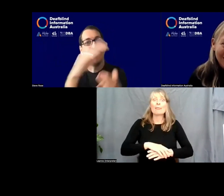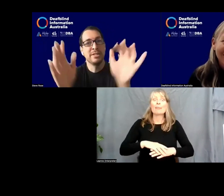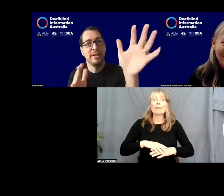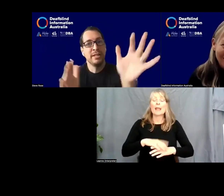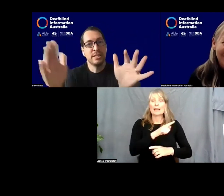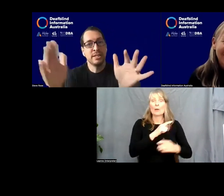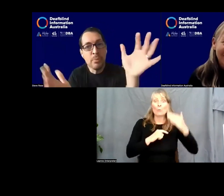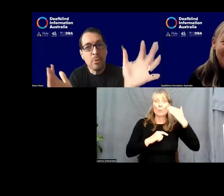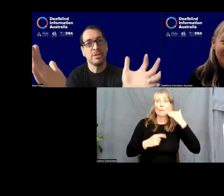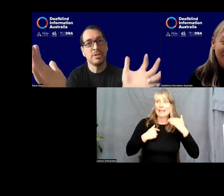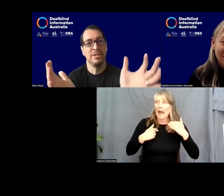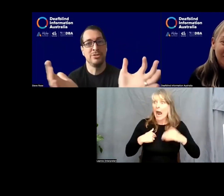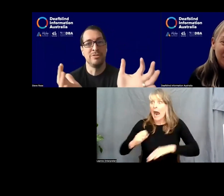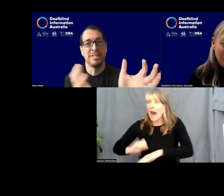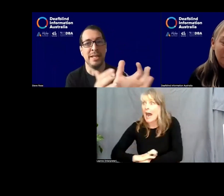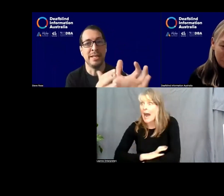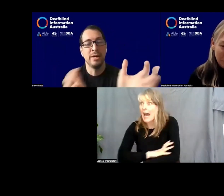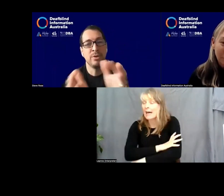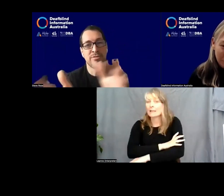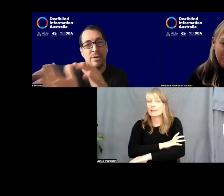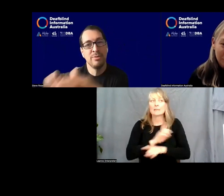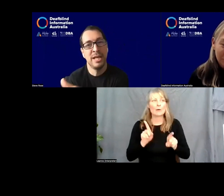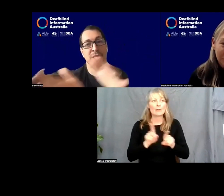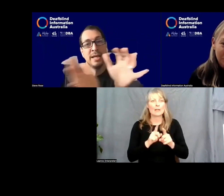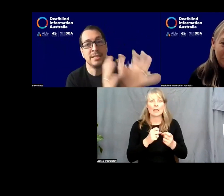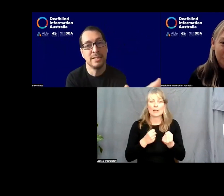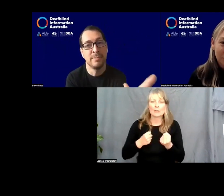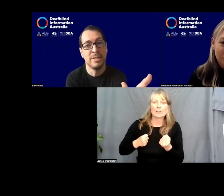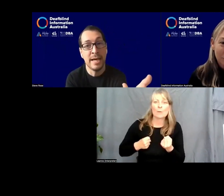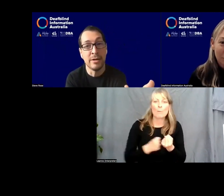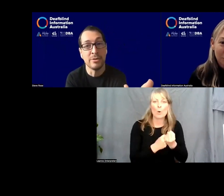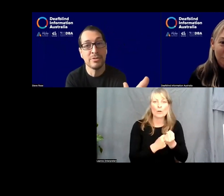arm and it's supported storytelling and I wonder if they told that to somebody else